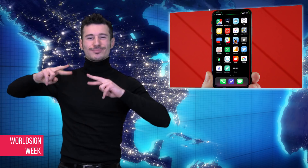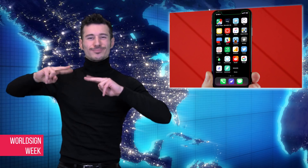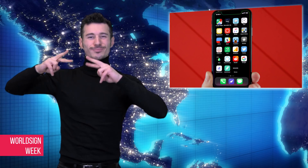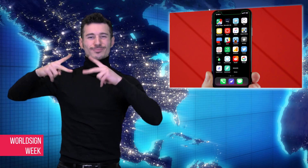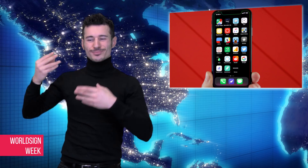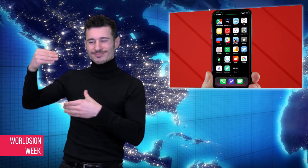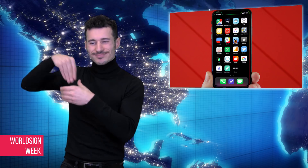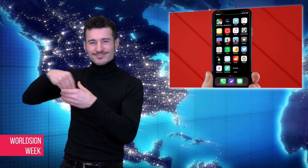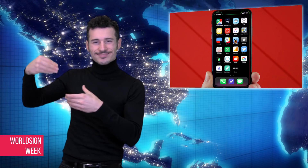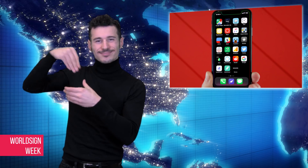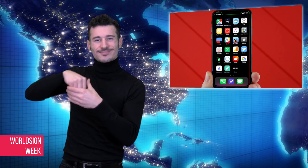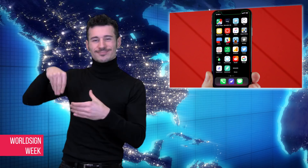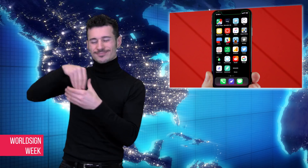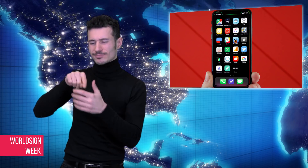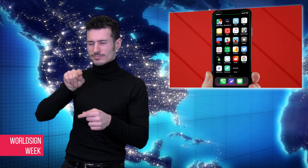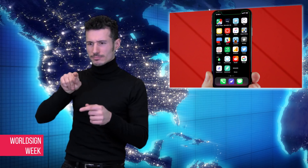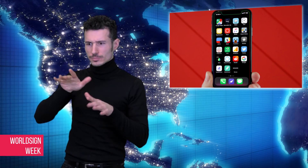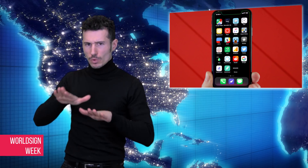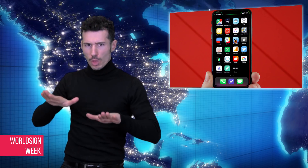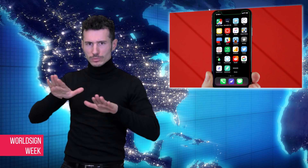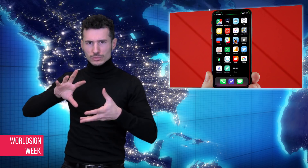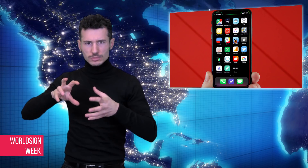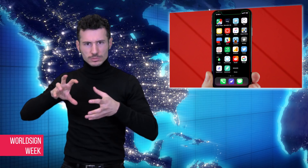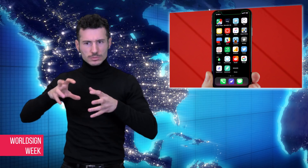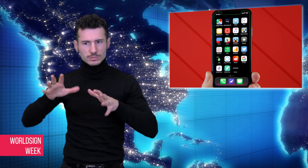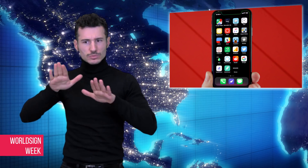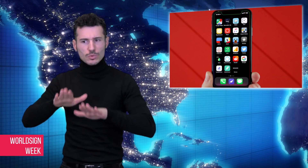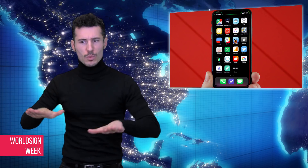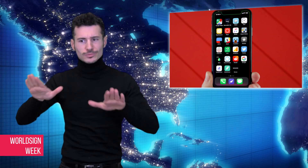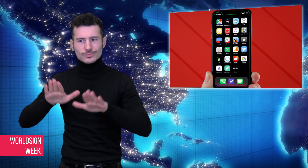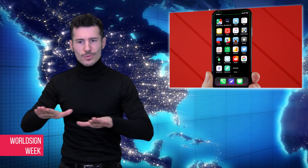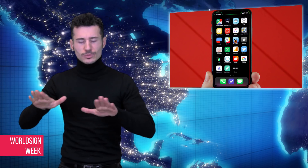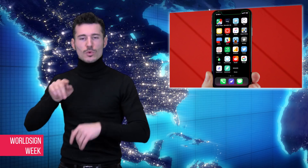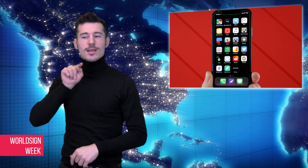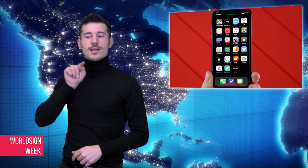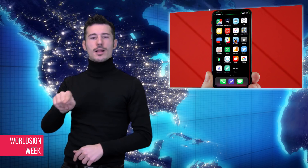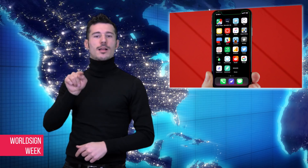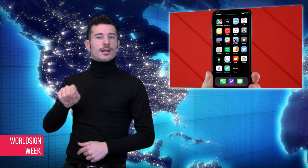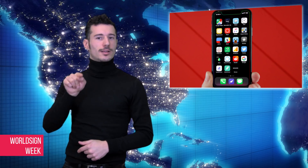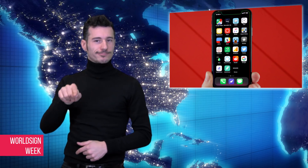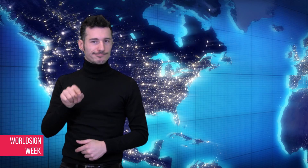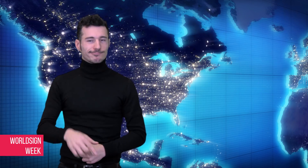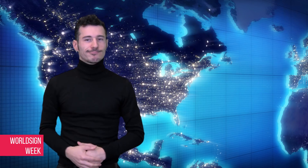system upgrade last year.